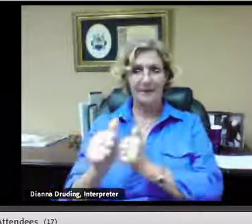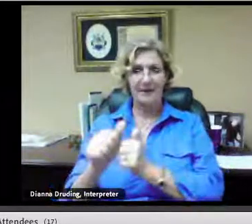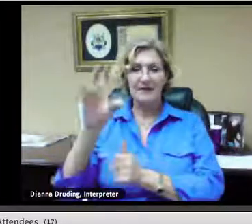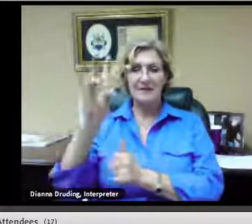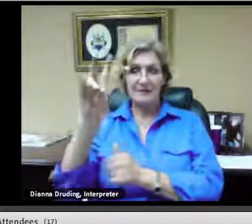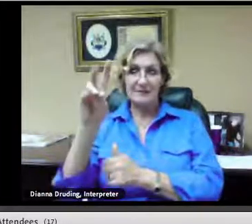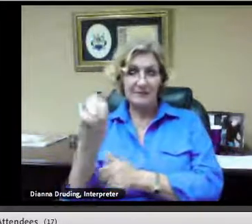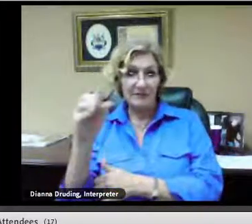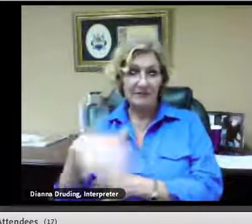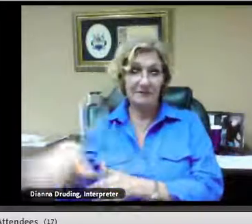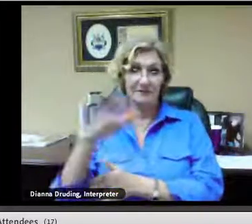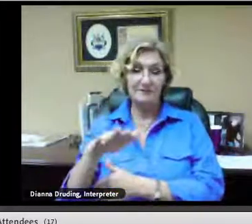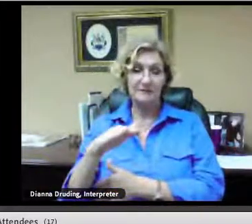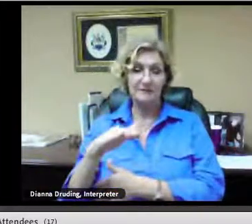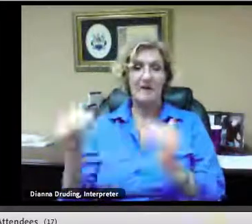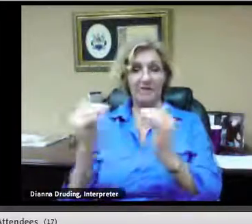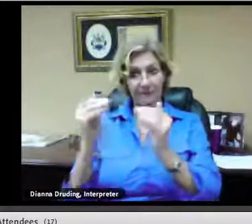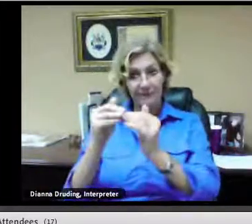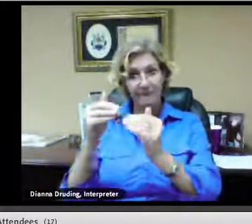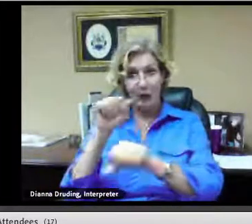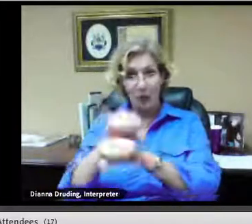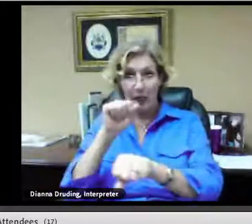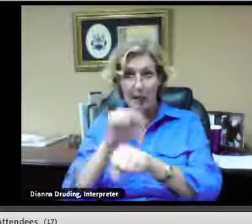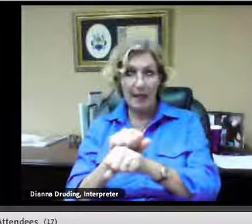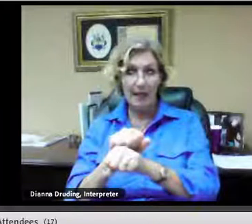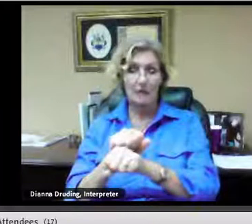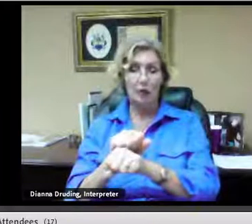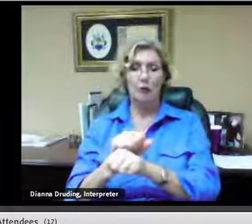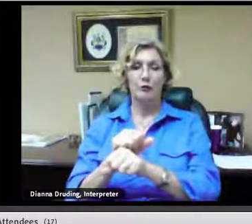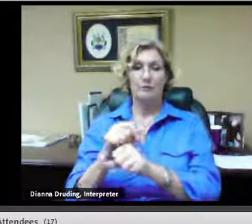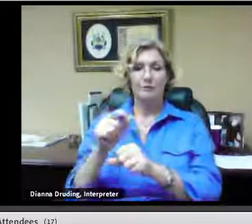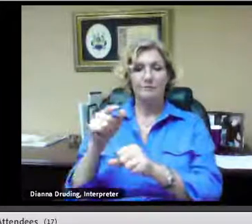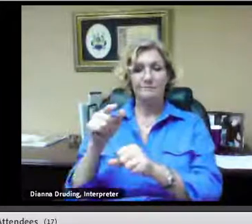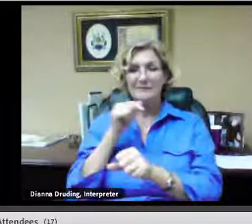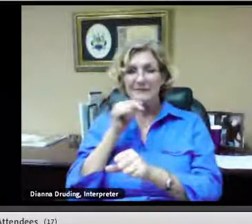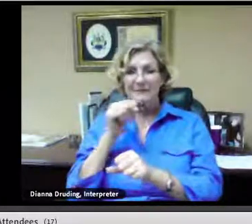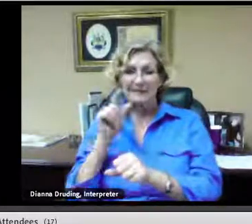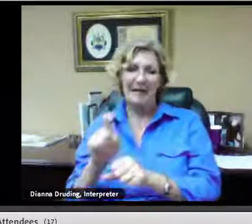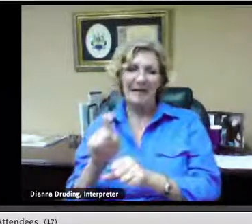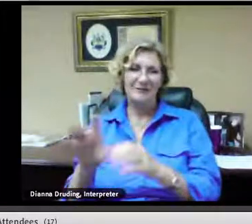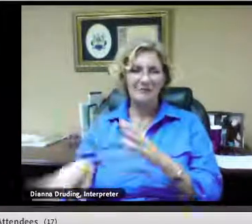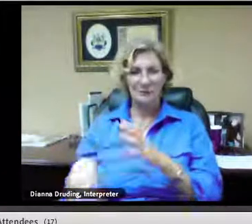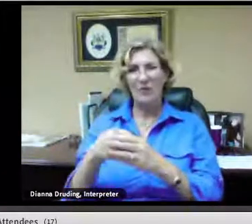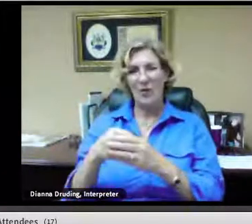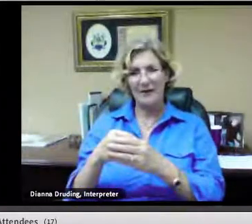It's kind of amended to bring people with disabilities other than blindness to the sheltered workshop system.